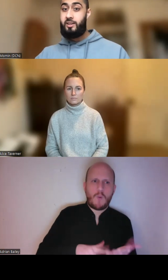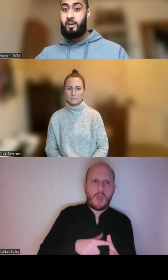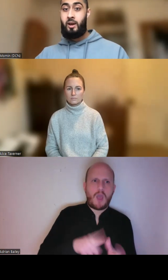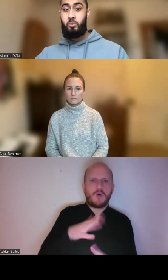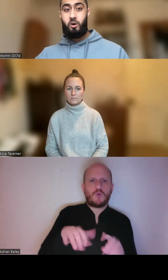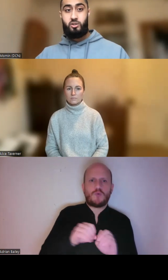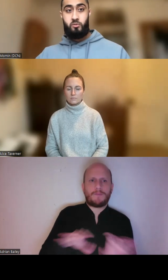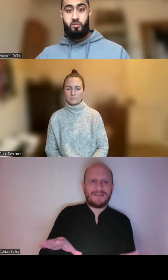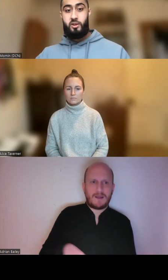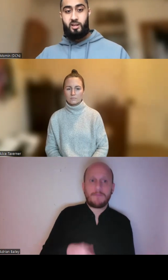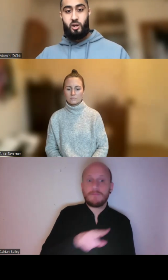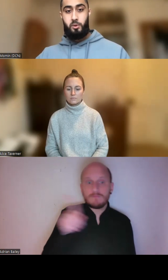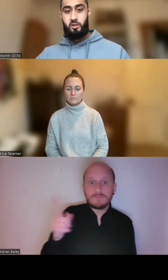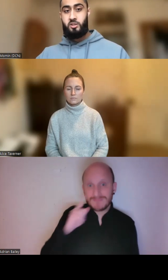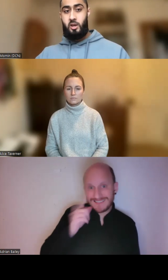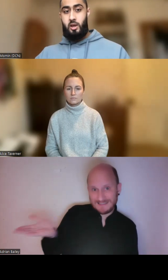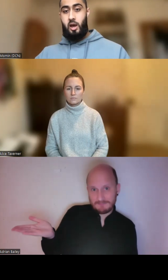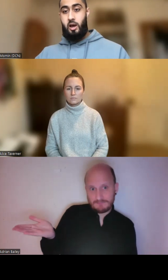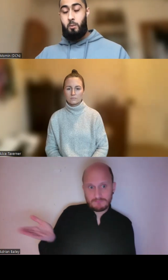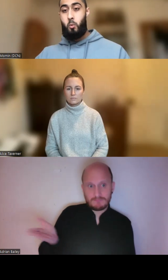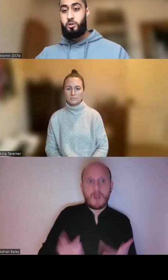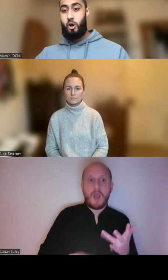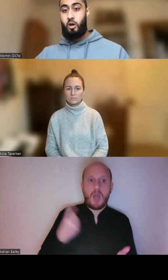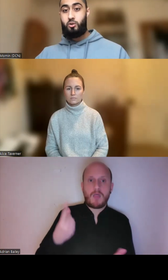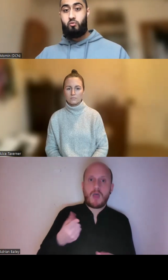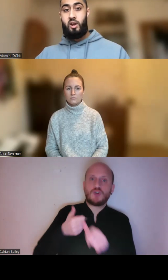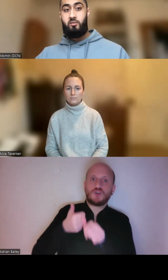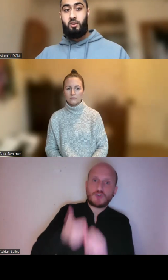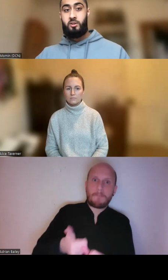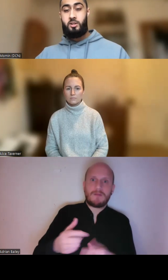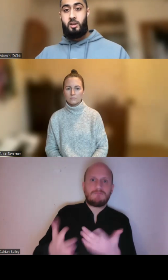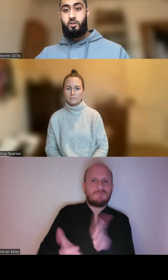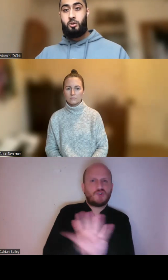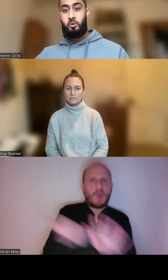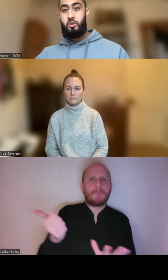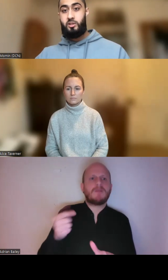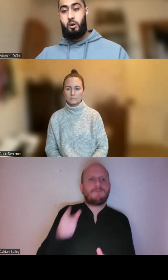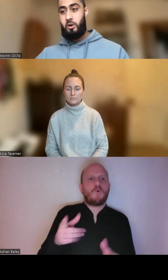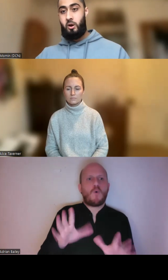Here we've got some of the other tech champions which are relevant to this webinar.